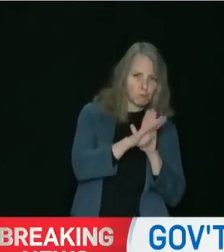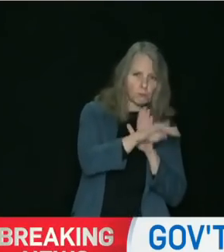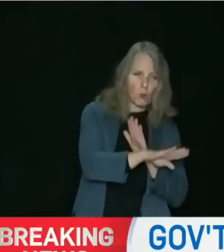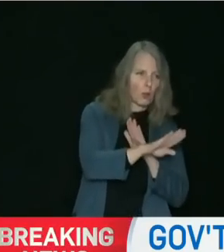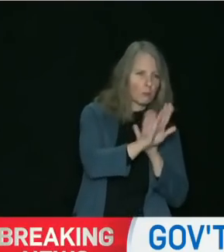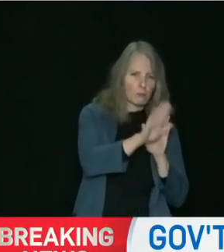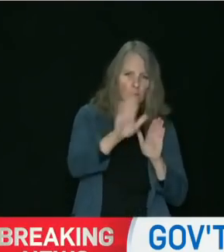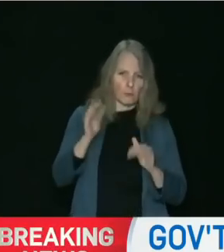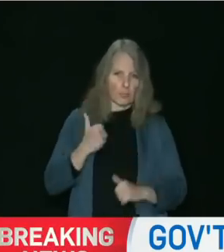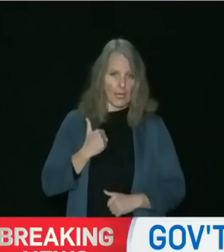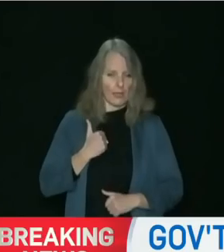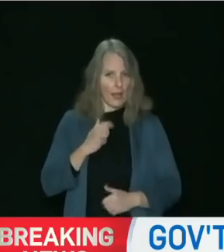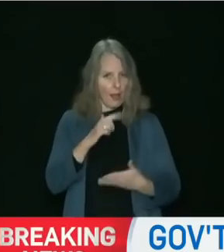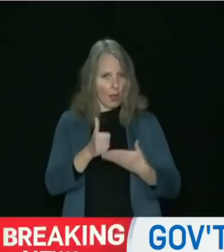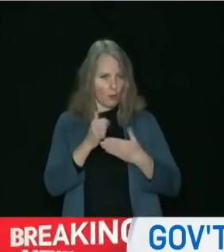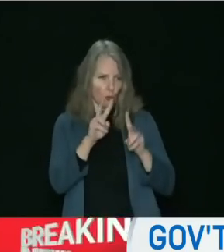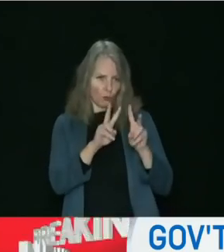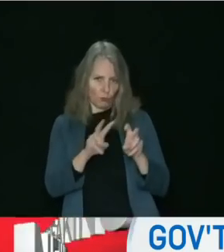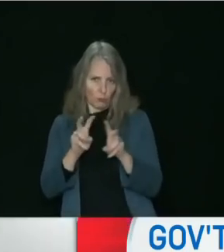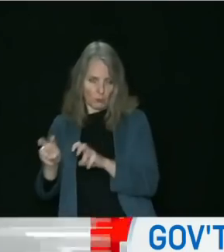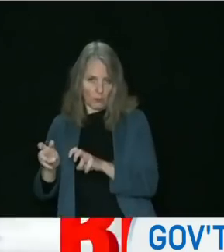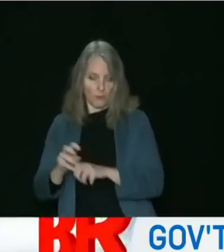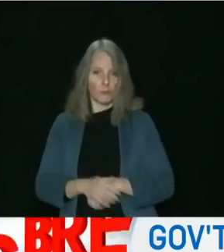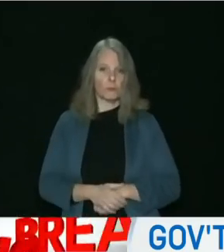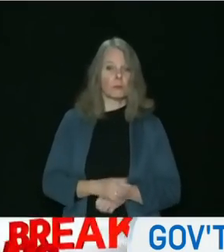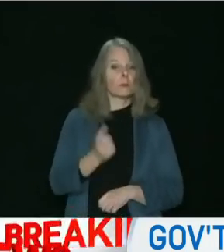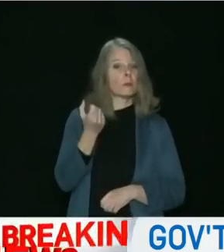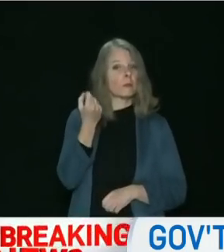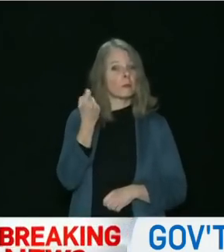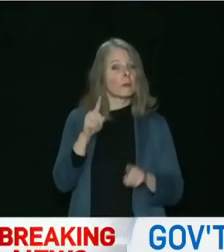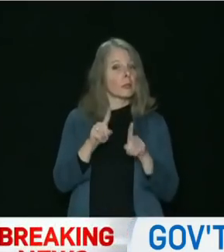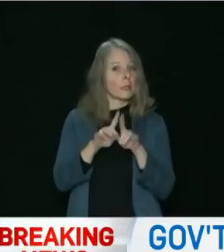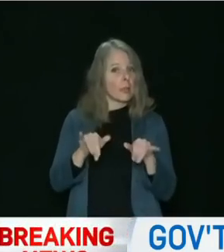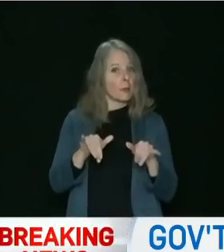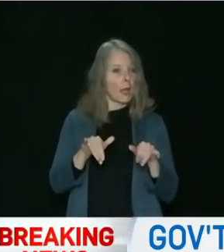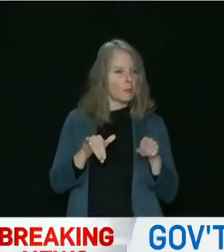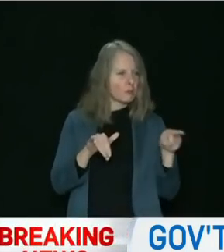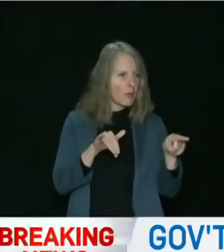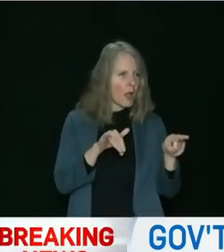STILL WIDESPREAD OR IF IT'S STARTING TO ESTABLISH IN CERTAIN